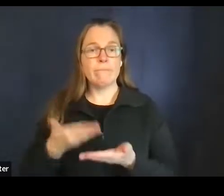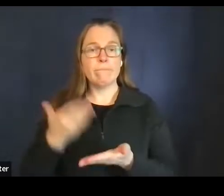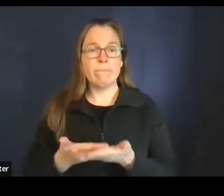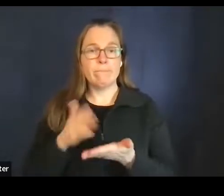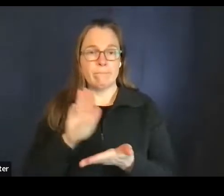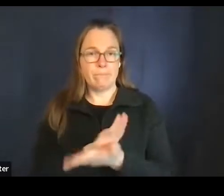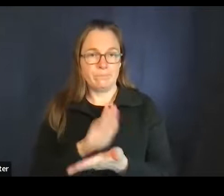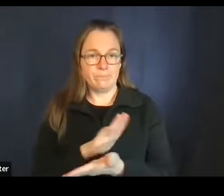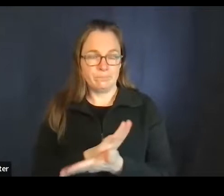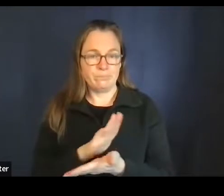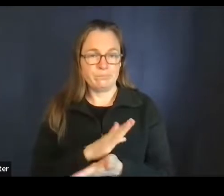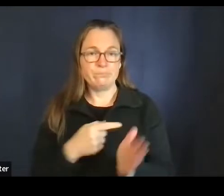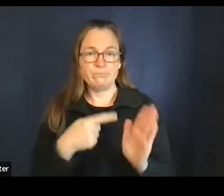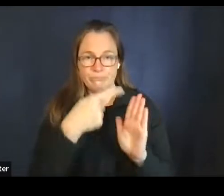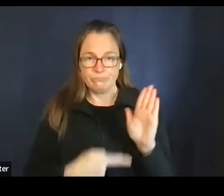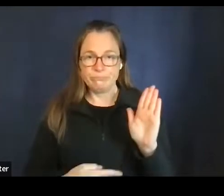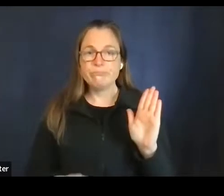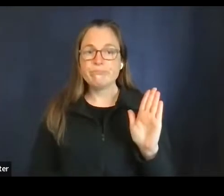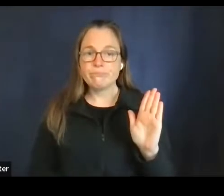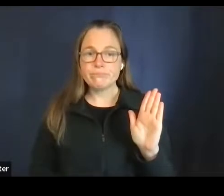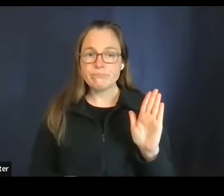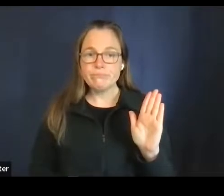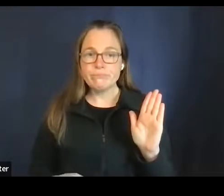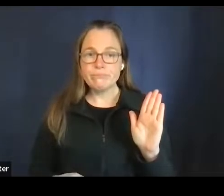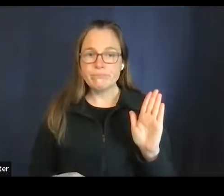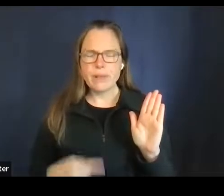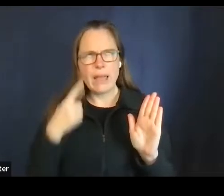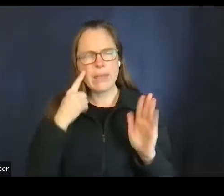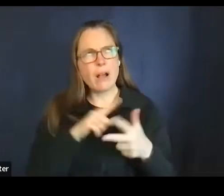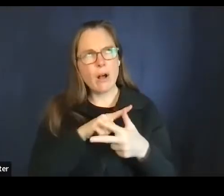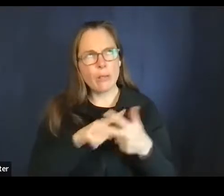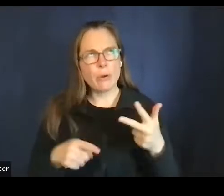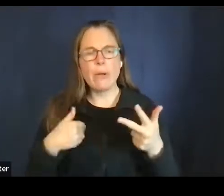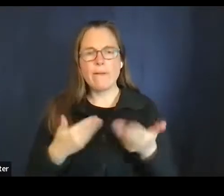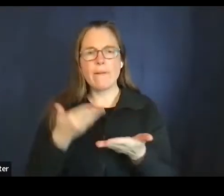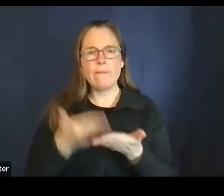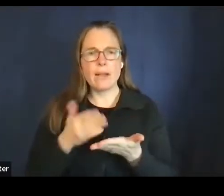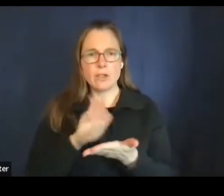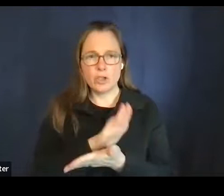as well as the, I think all three commissions. Is that right? Yeah.